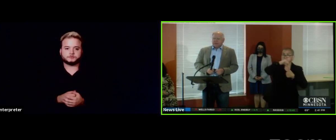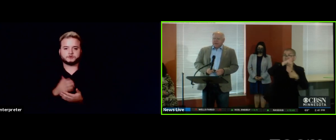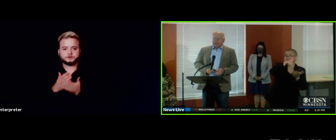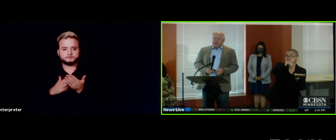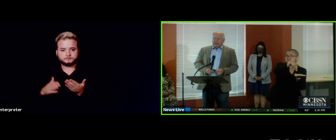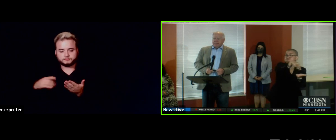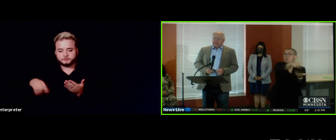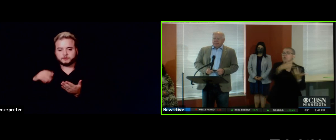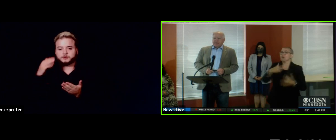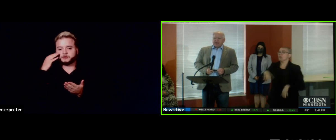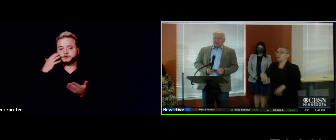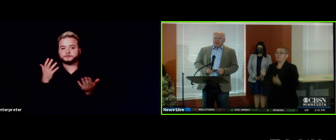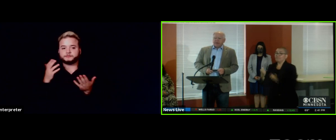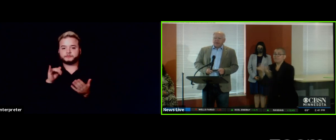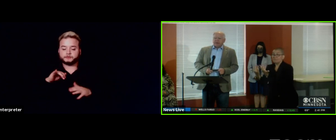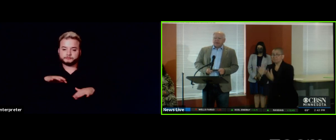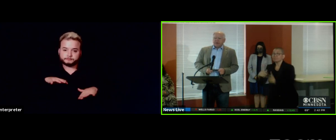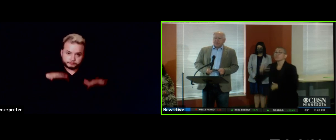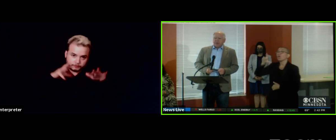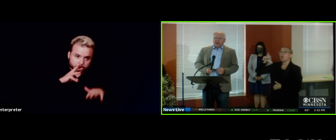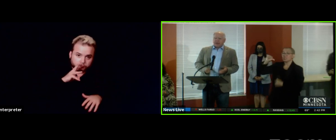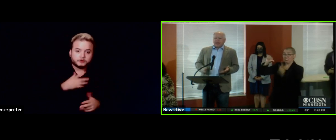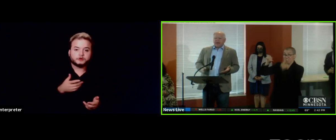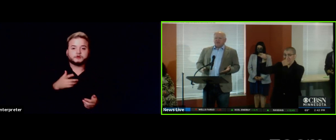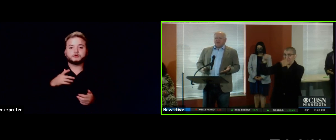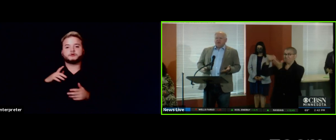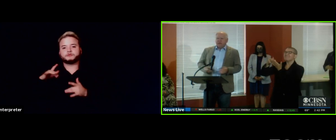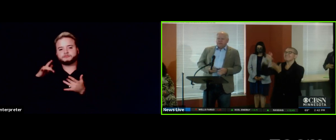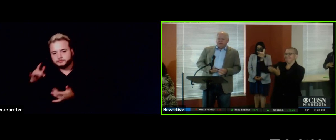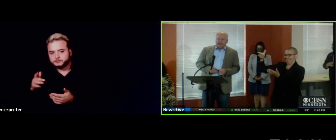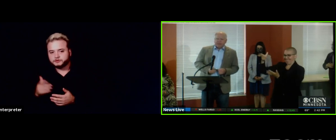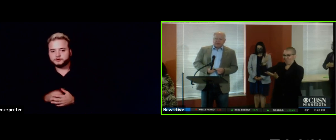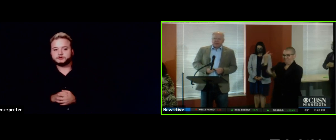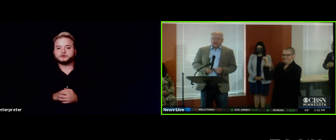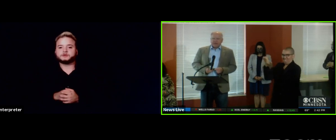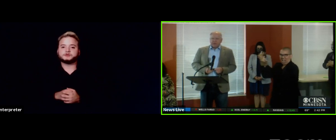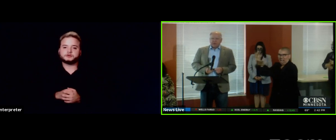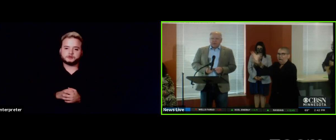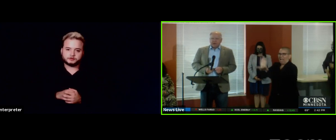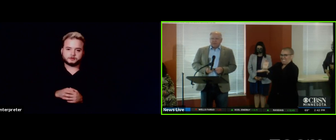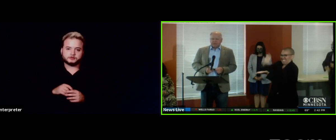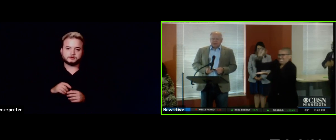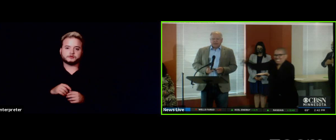was. The fact of the matter is that we had a catastrophe in Minneapolis that was precipitated